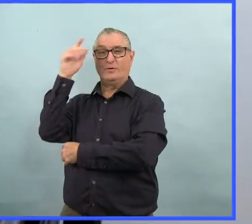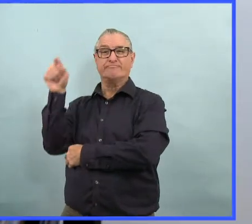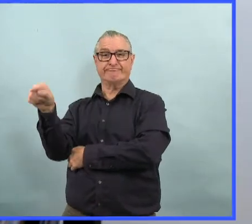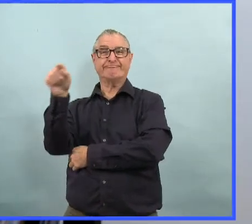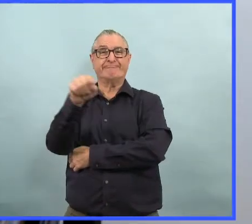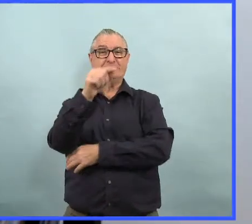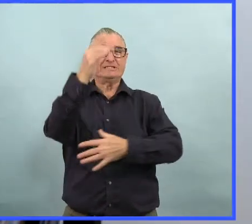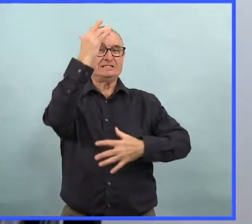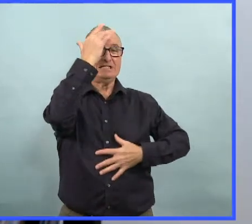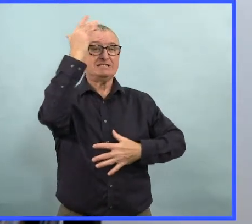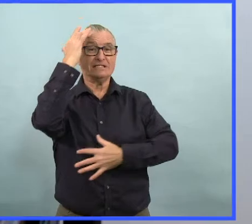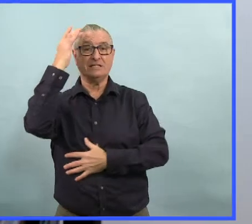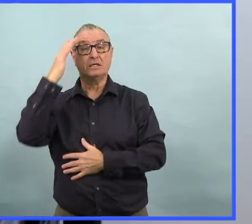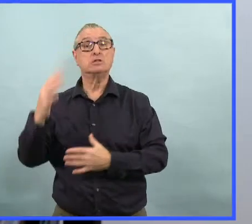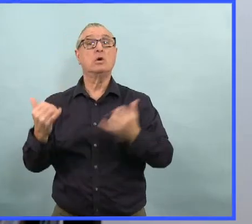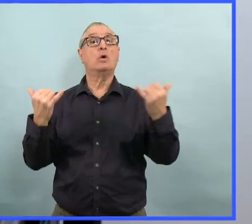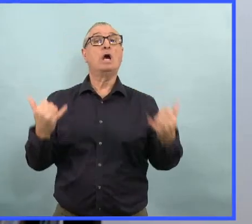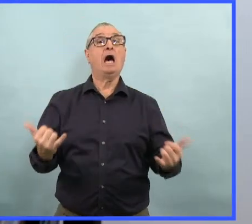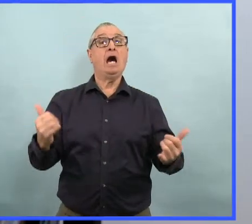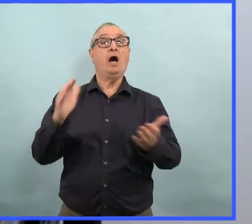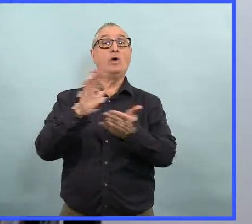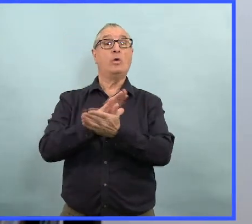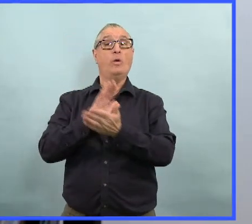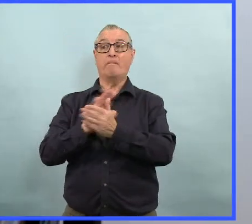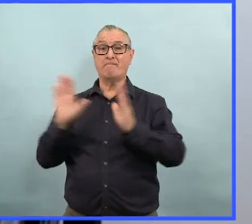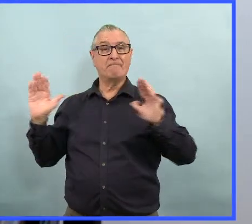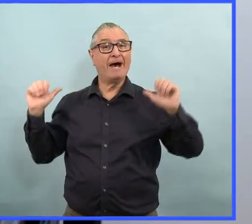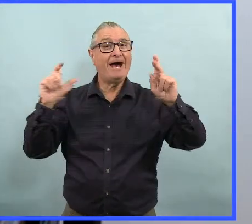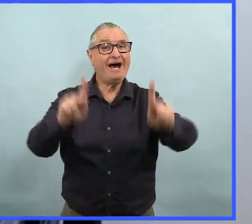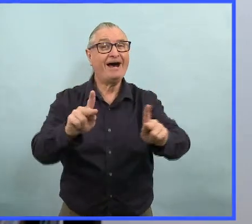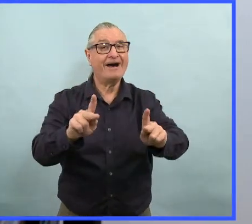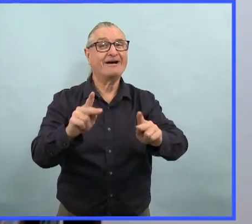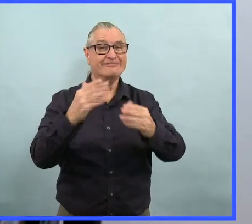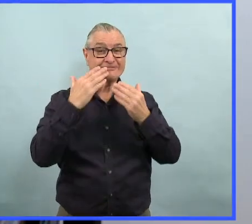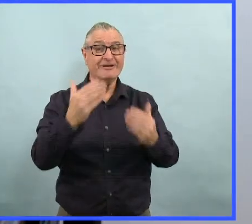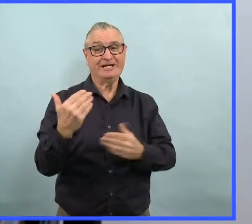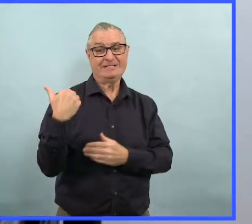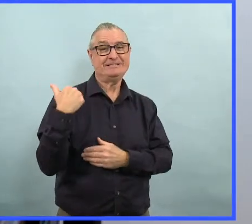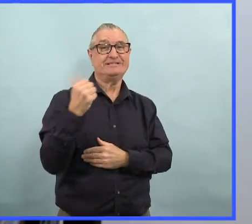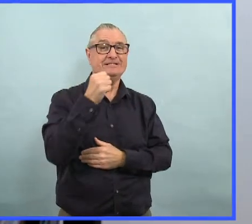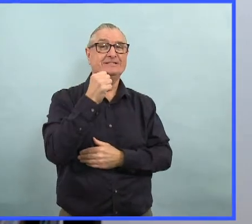caregivers can do right now to help slow the spread of omicron and to protect their kids